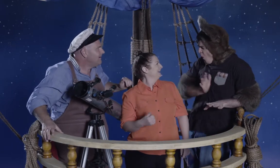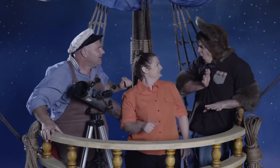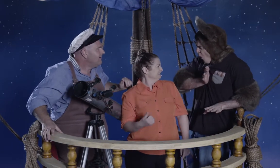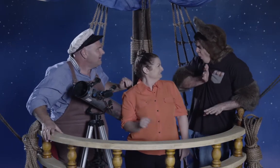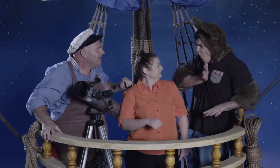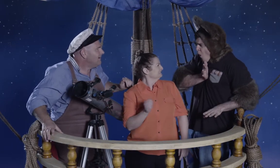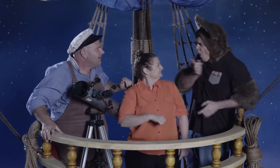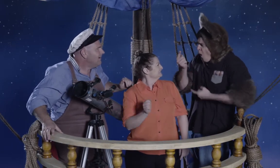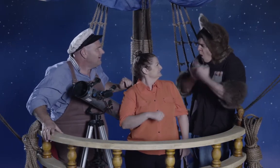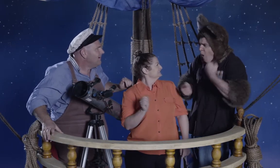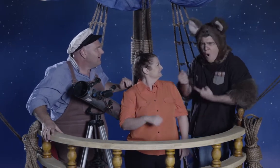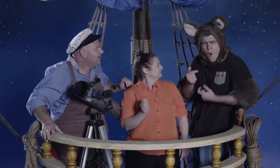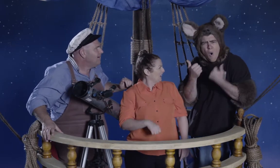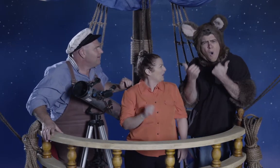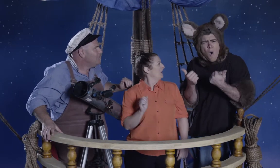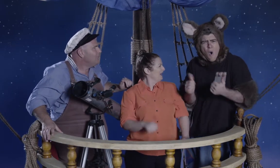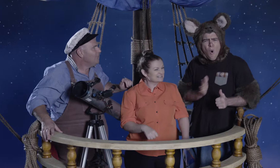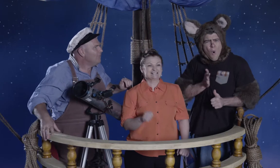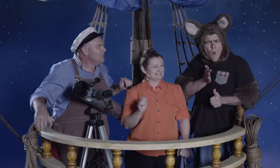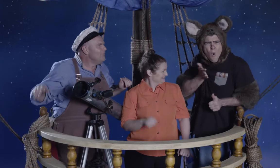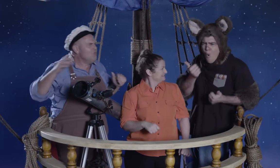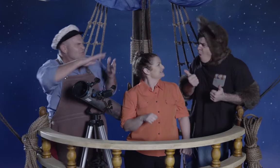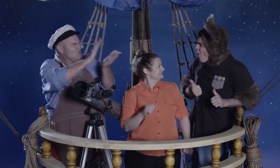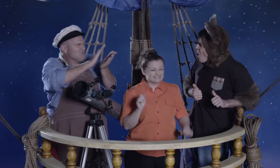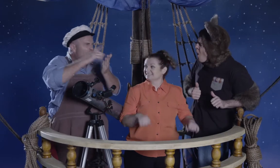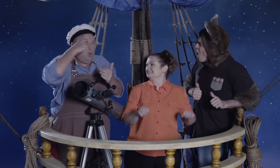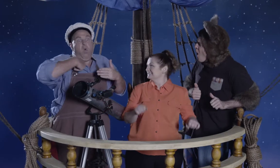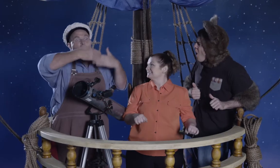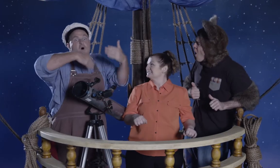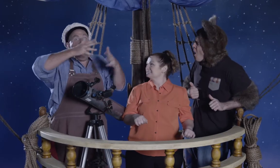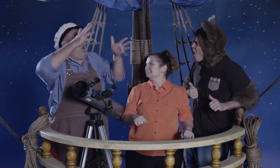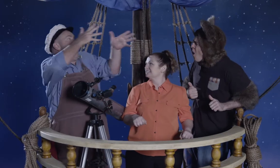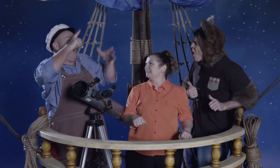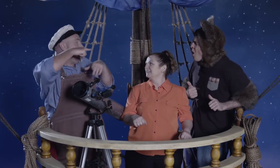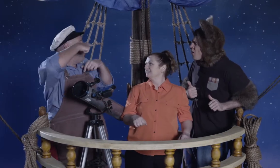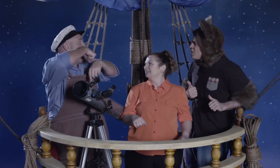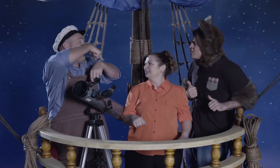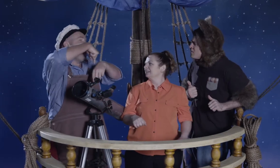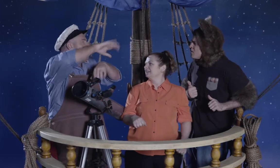Oh, that is interesting! It's great! Rather than just keeping talking about it,